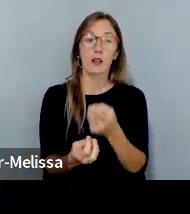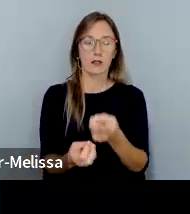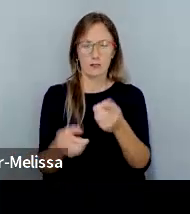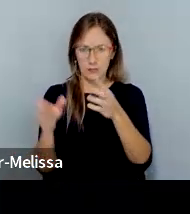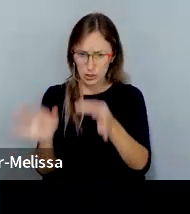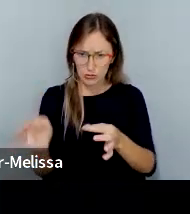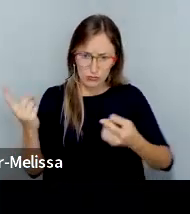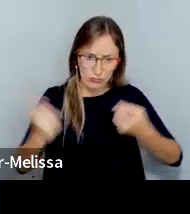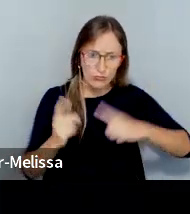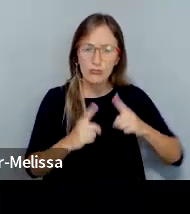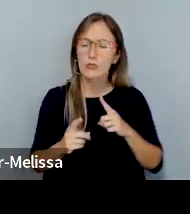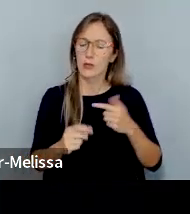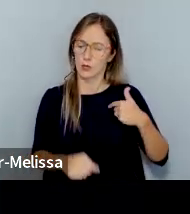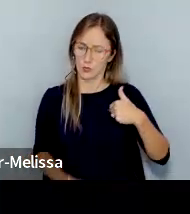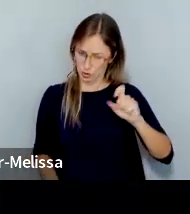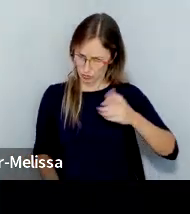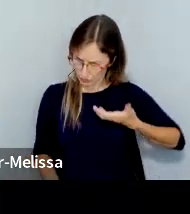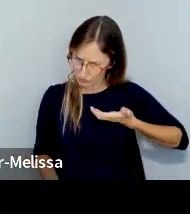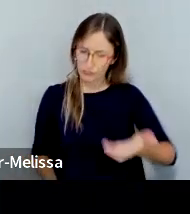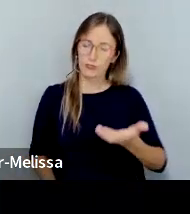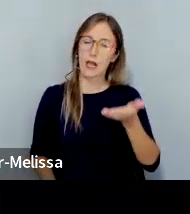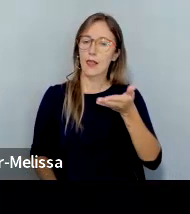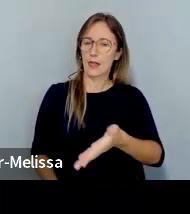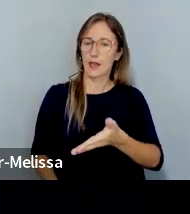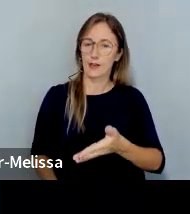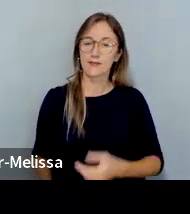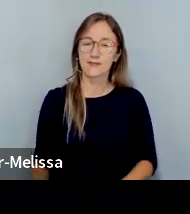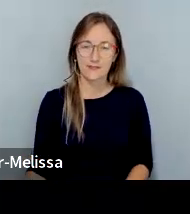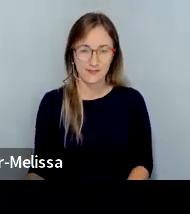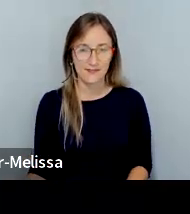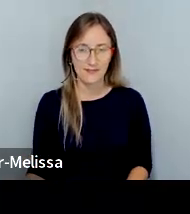at the table, and not just something that is a token place at the table but a meaningful place at the table because there are decisions being made